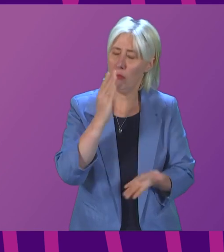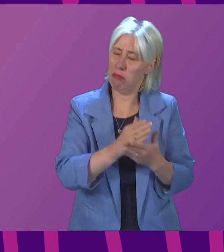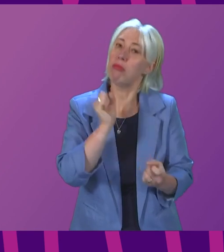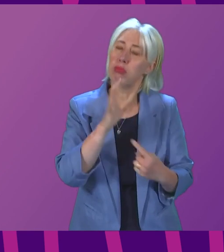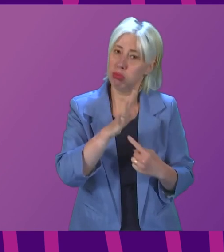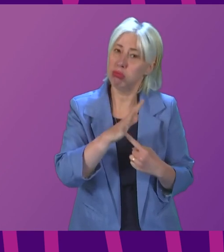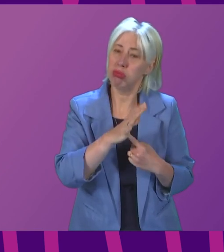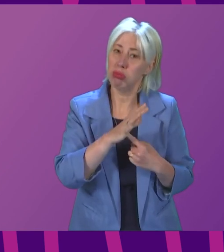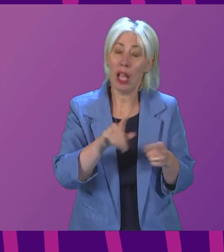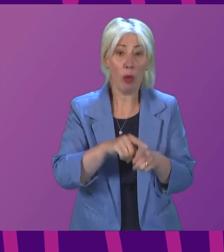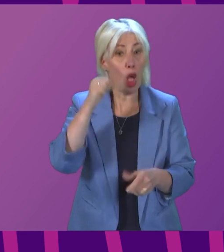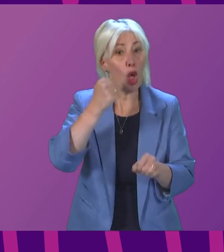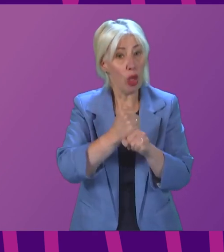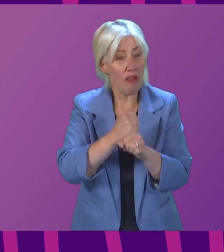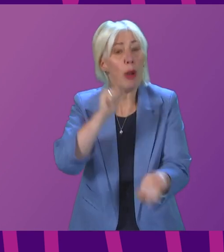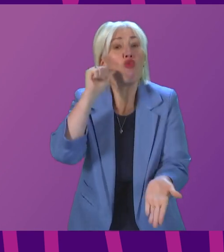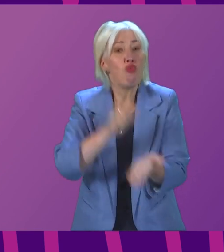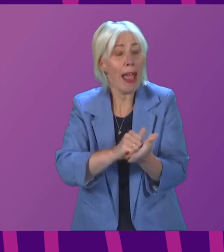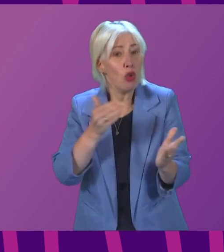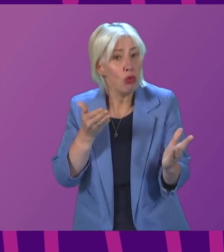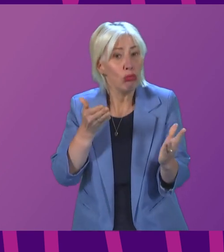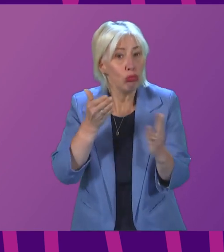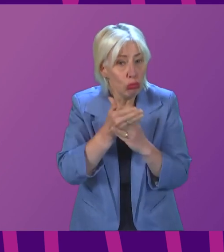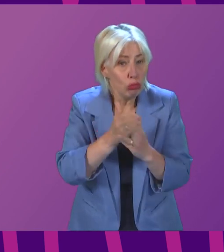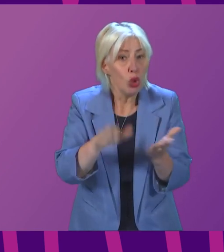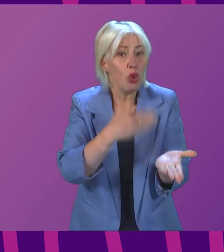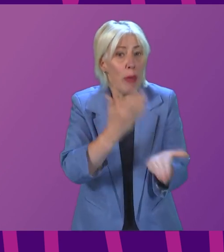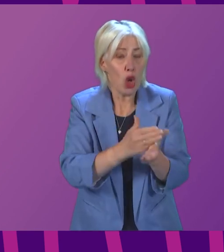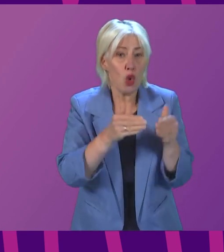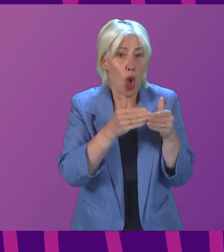that the Government was right to intervene to secure the future of the shipyard.